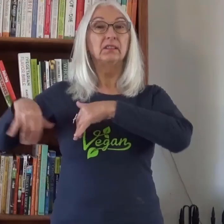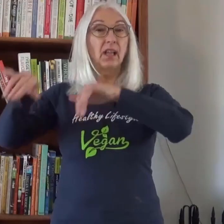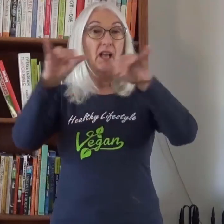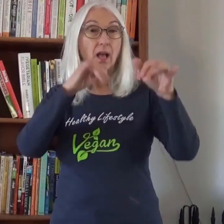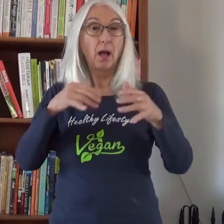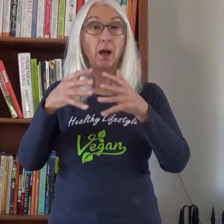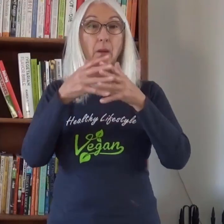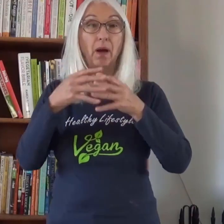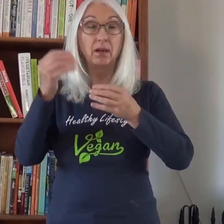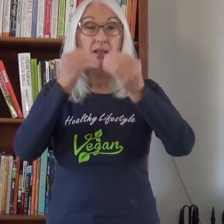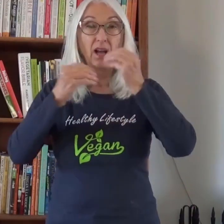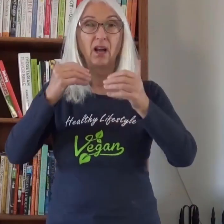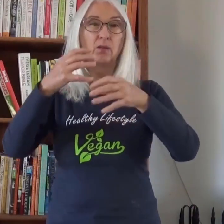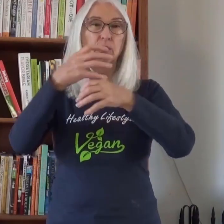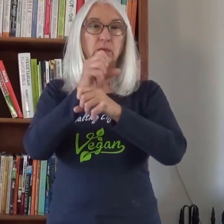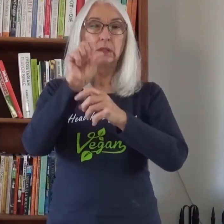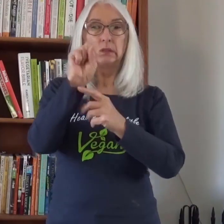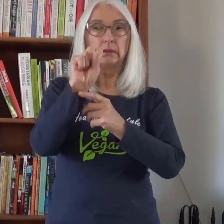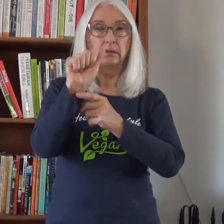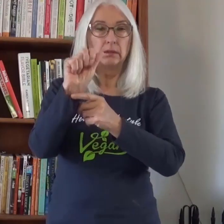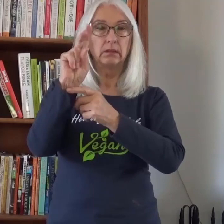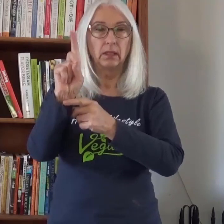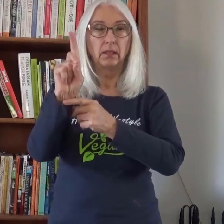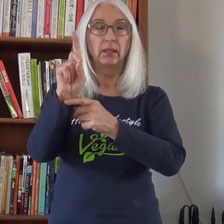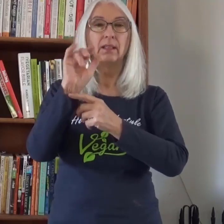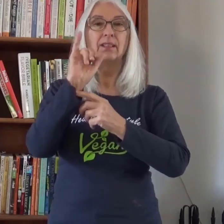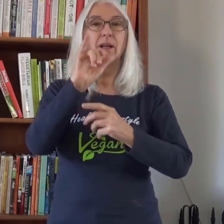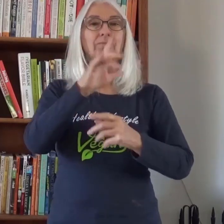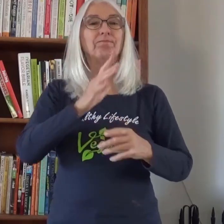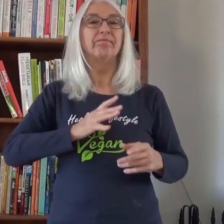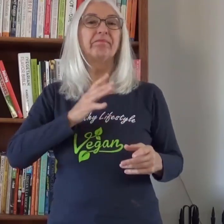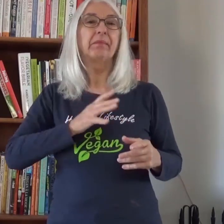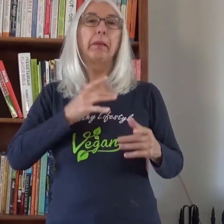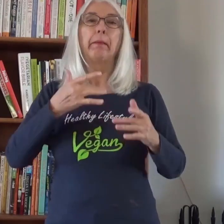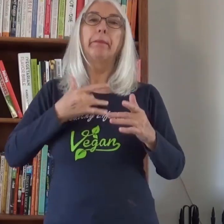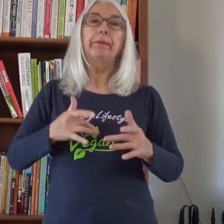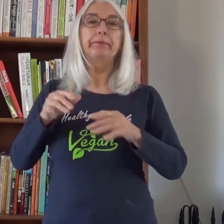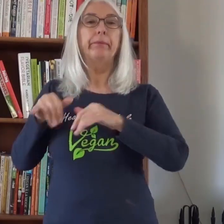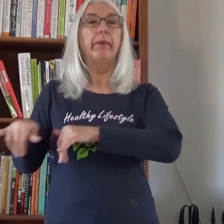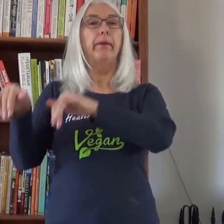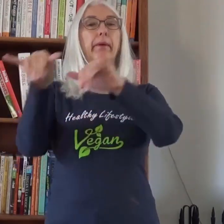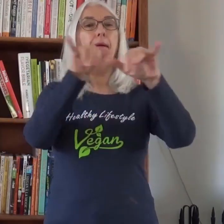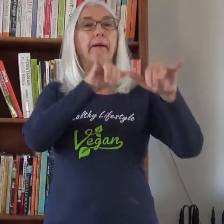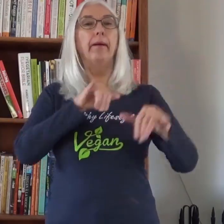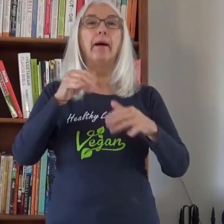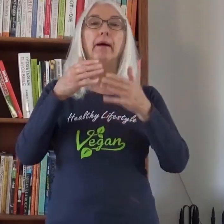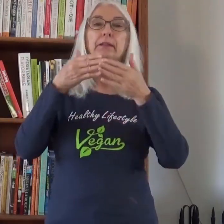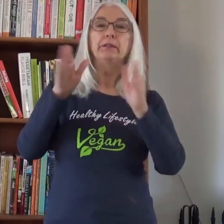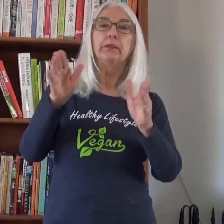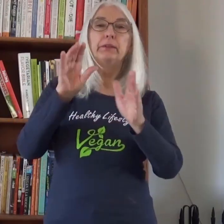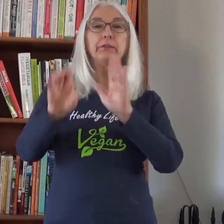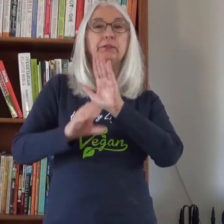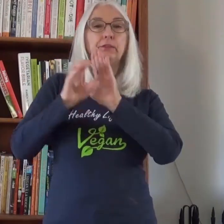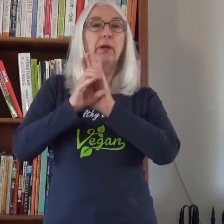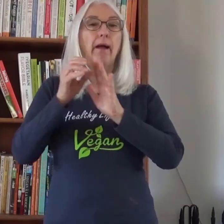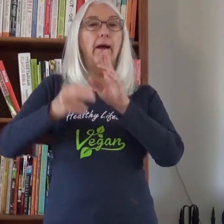Standard American Diet (SAD) is a modern dietary pattern that is generally characterized